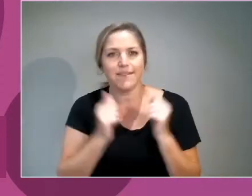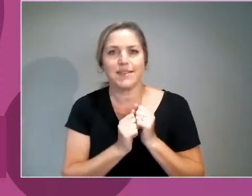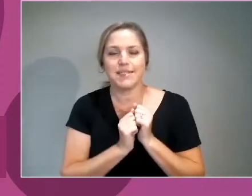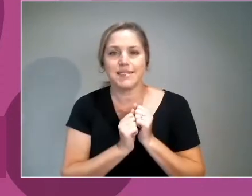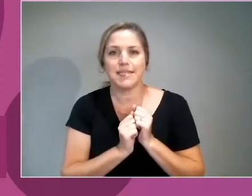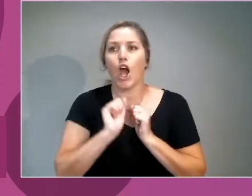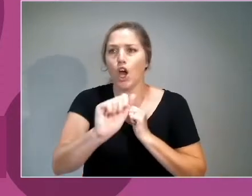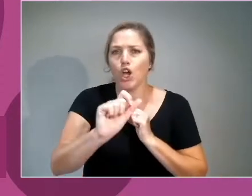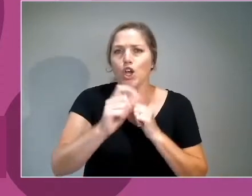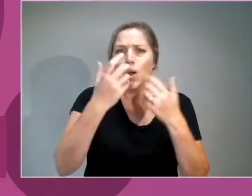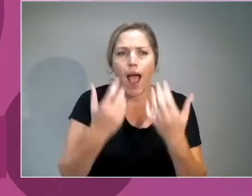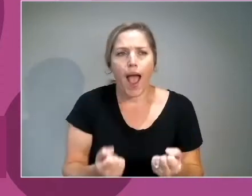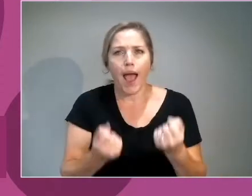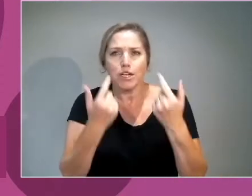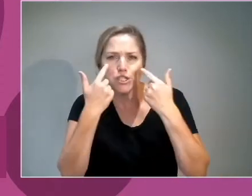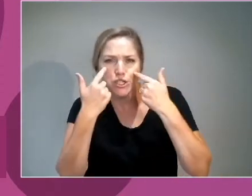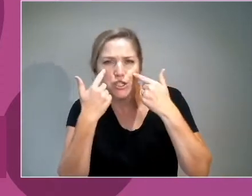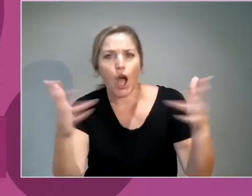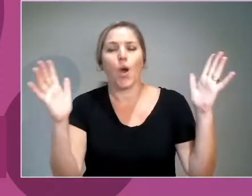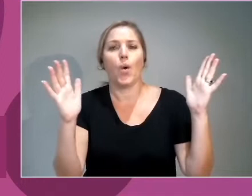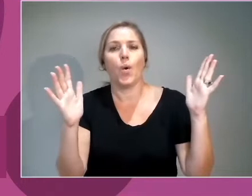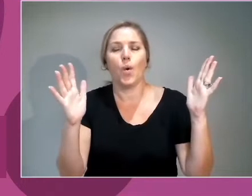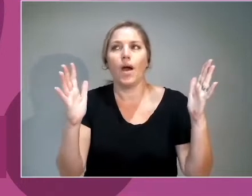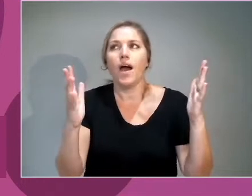how we can express those things impacting on our mental health and wellbeing.